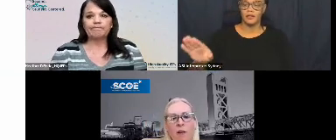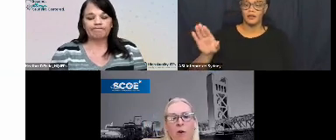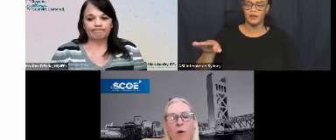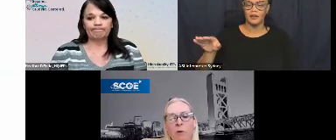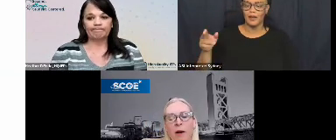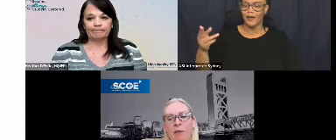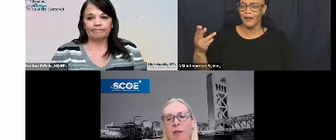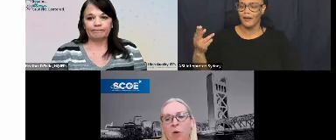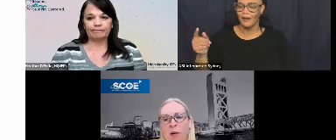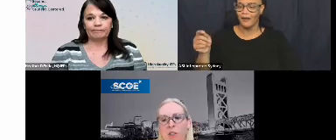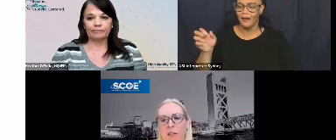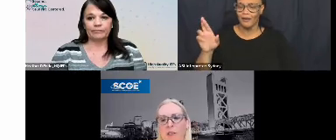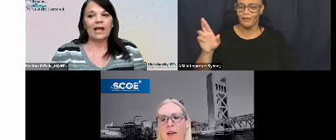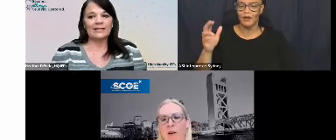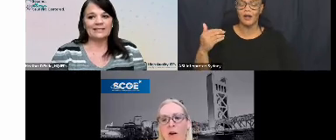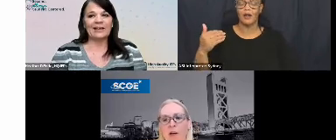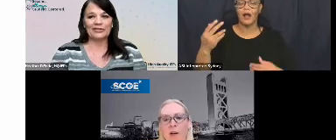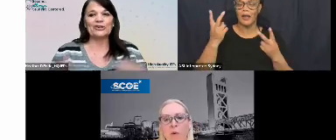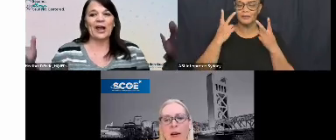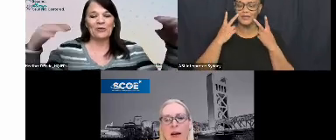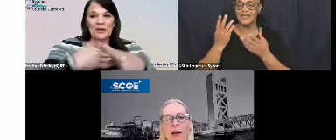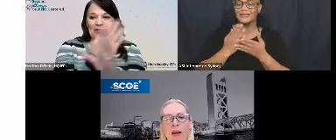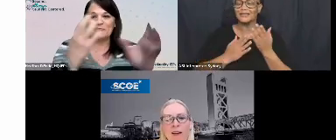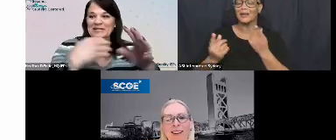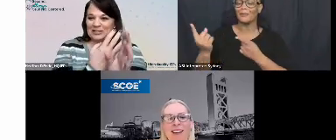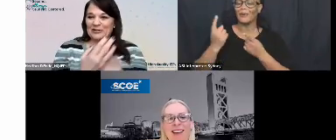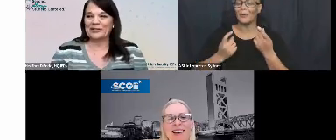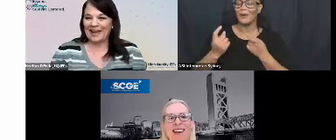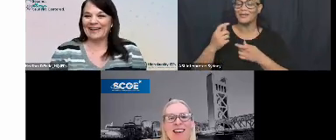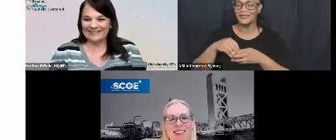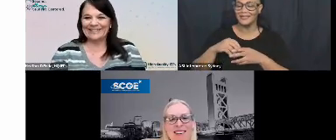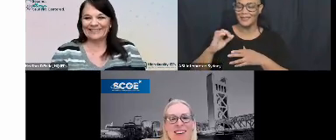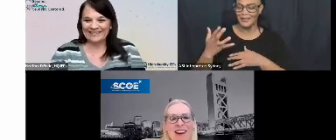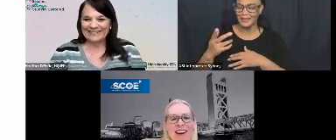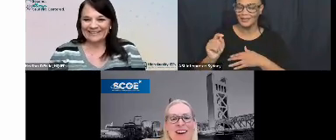um you know, because we have some questions in our I was trying to weave them in too. Yeah.